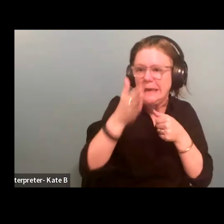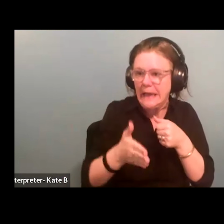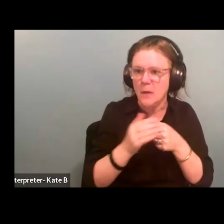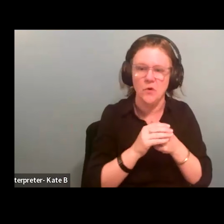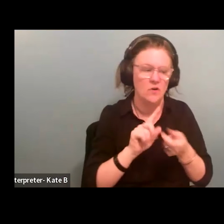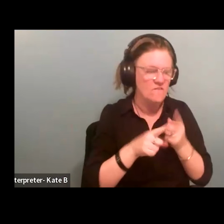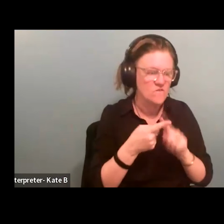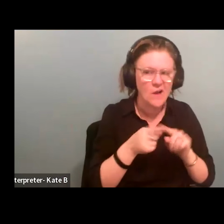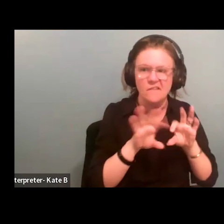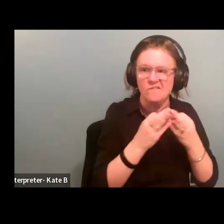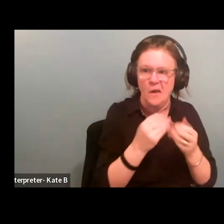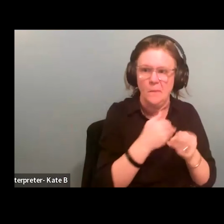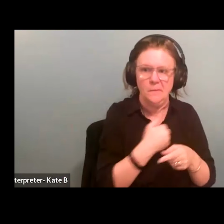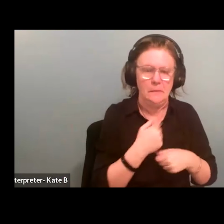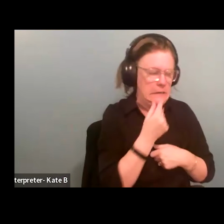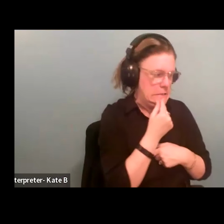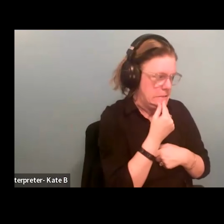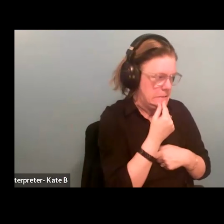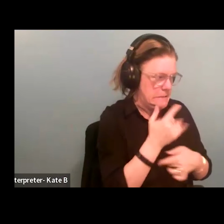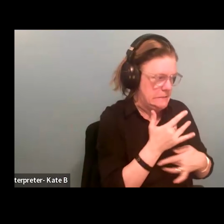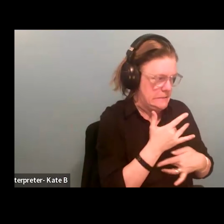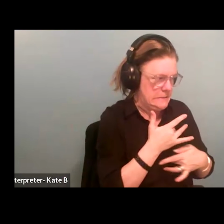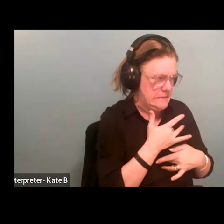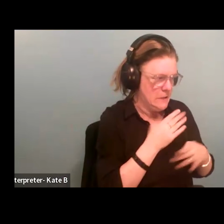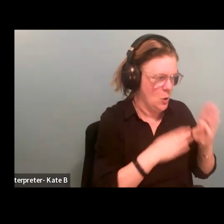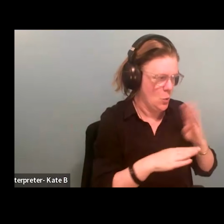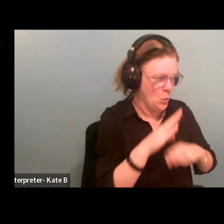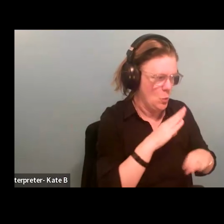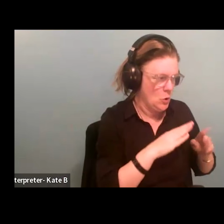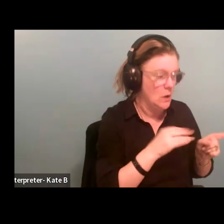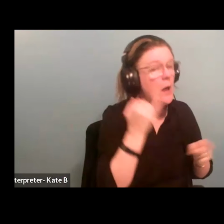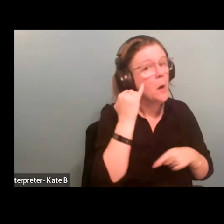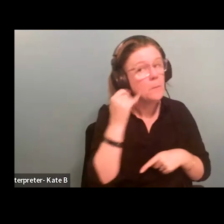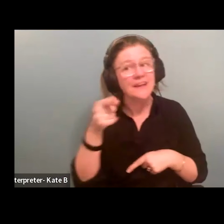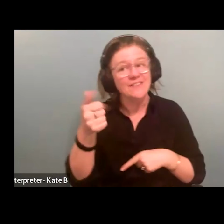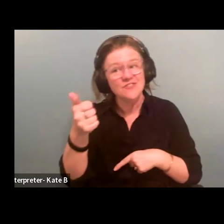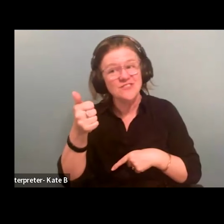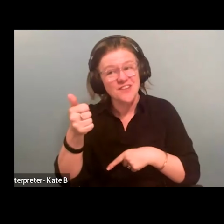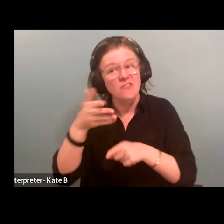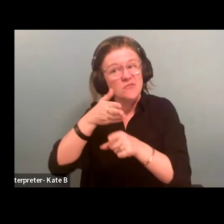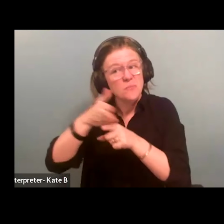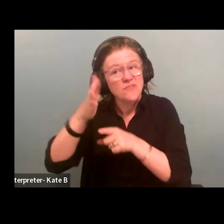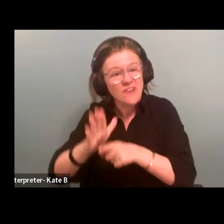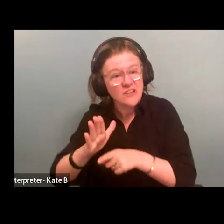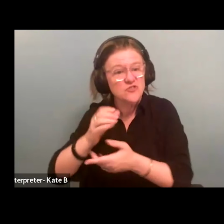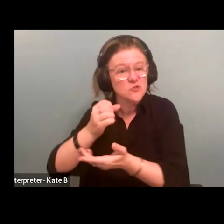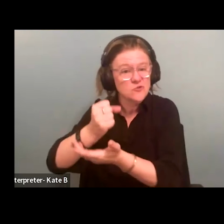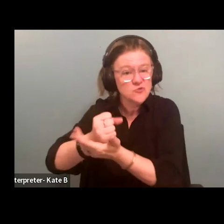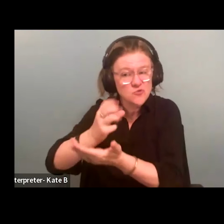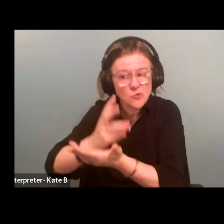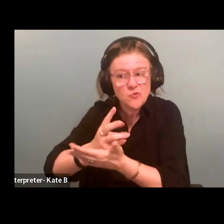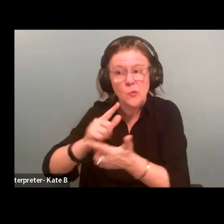relative, a nonprofessional. But if you are a professional in the state of Pennsylvania,